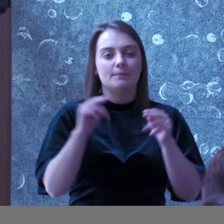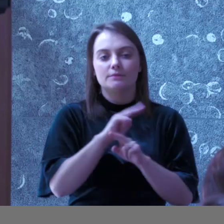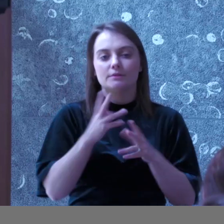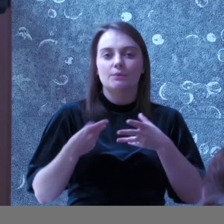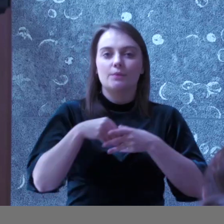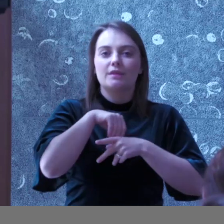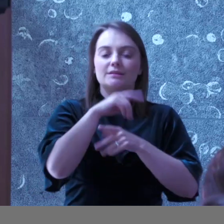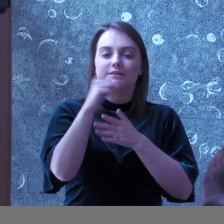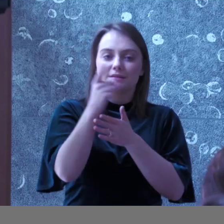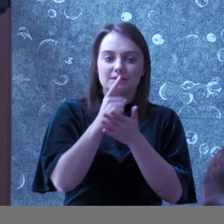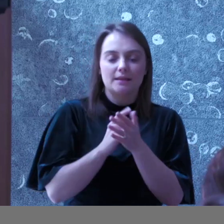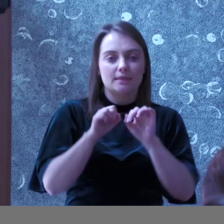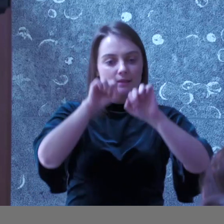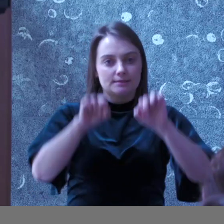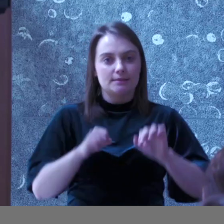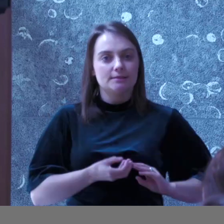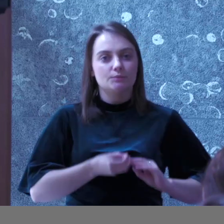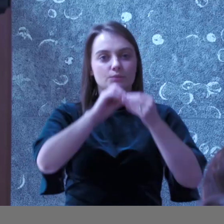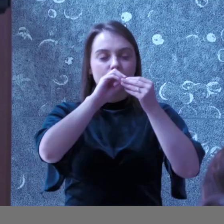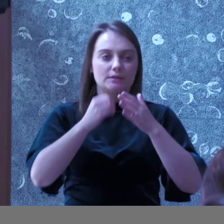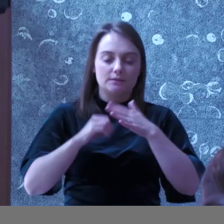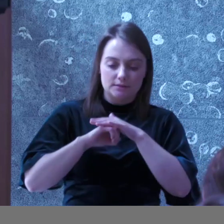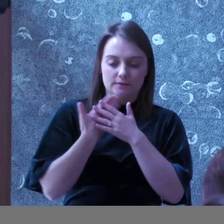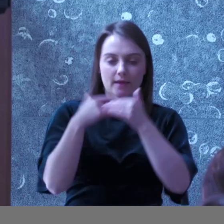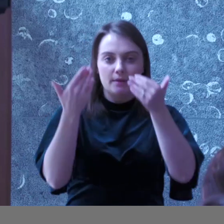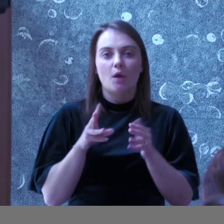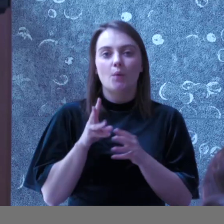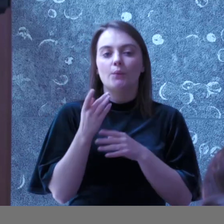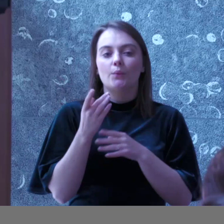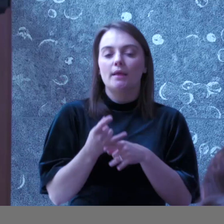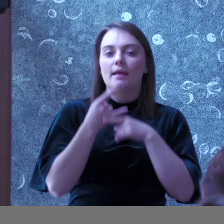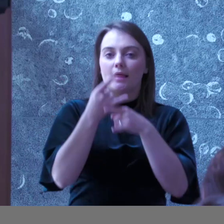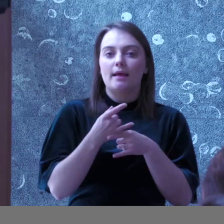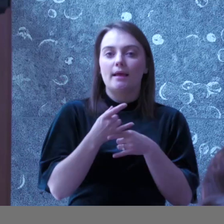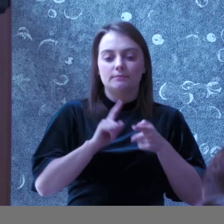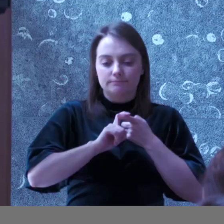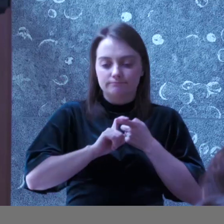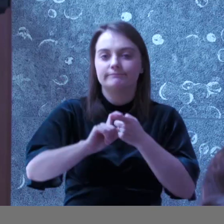systems we're developing will help maintain that rendering of intent and bring things and